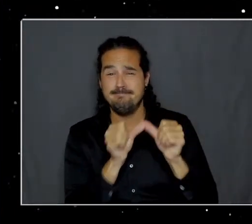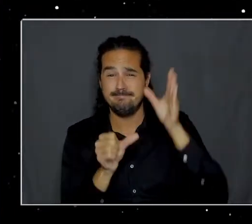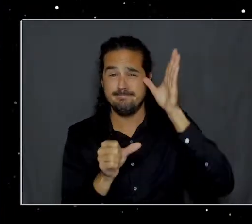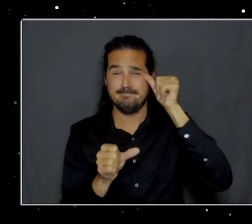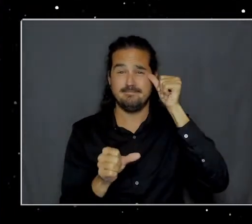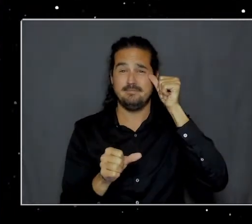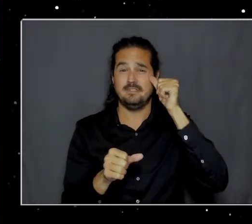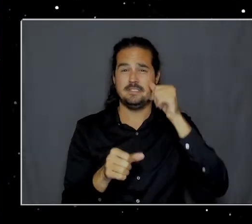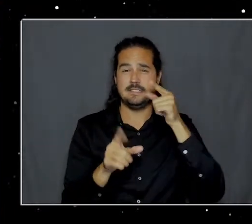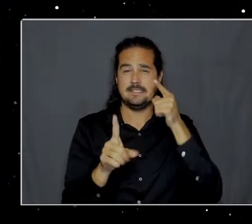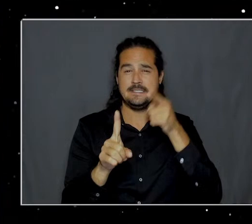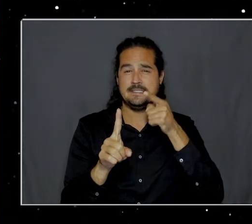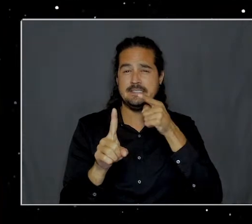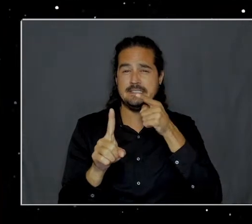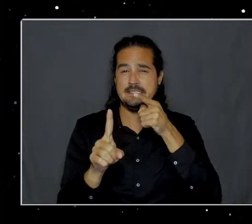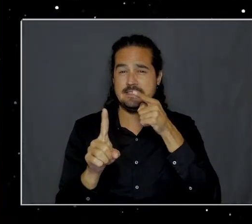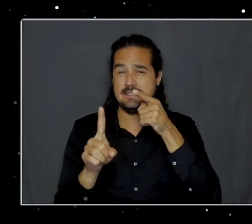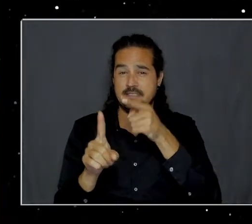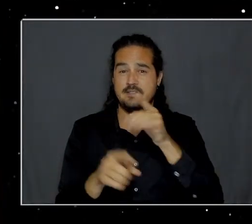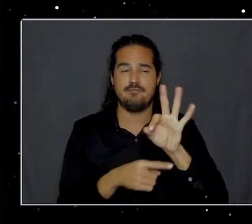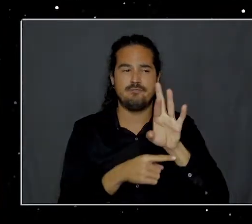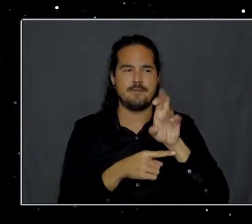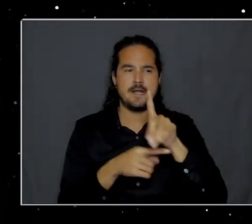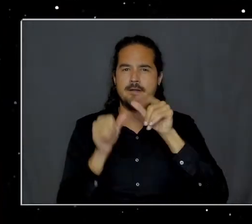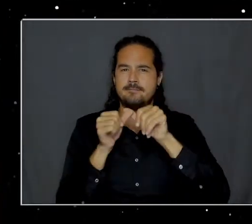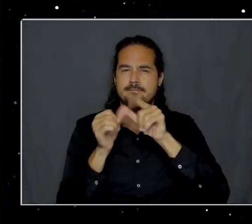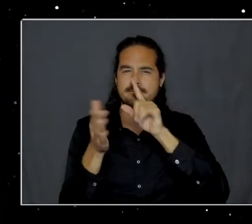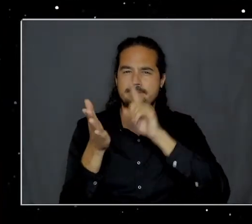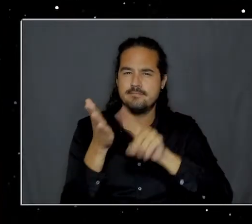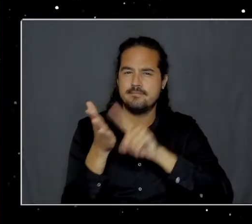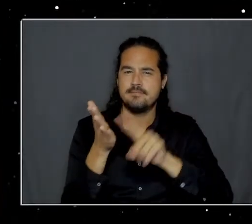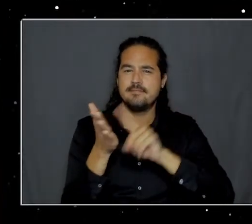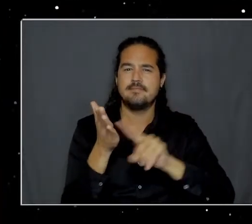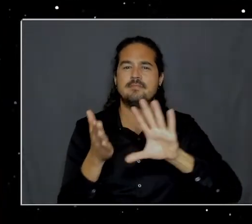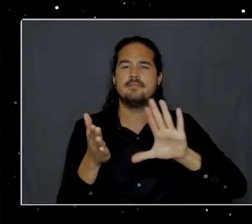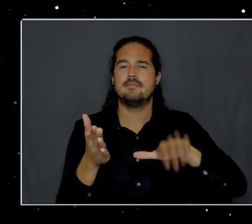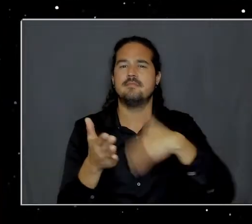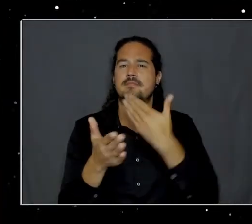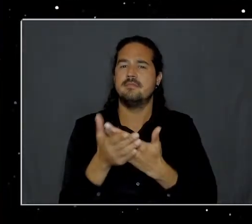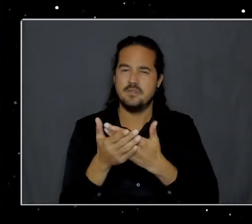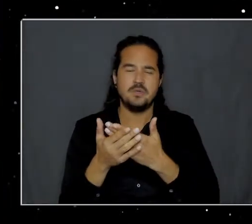HIS PERSISTENCE, HIS DOGGEDNESS, THE WAY HE WORKED ON THE DETAILS. NOBODY TOOK MORE CARE WITH WHAT